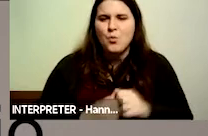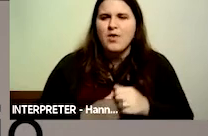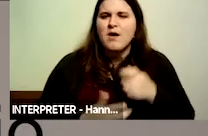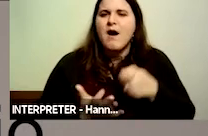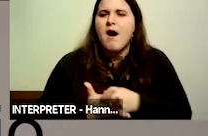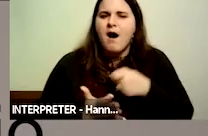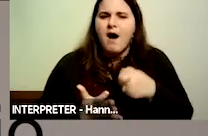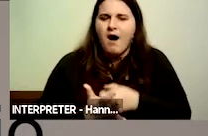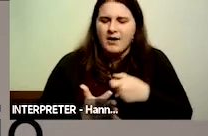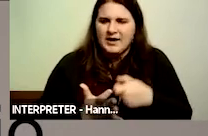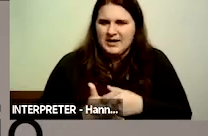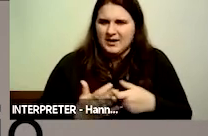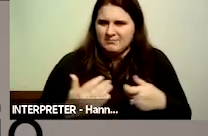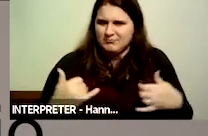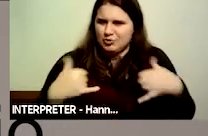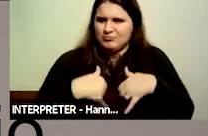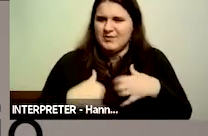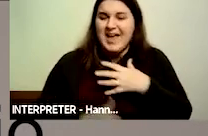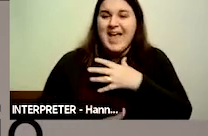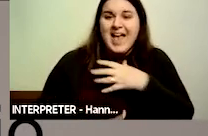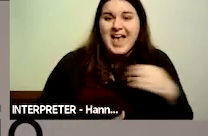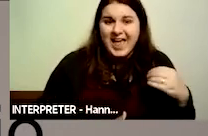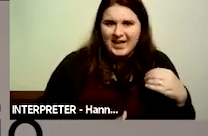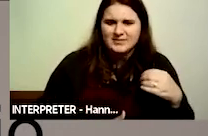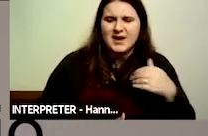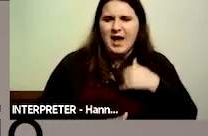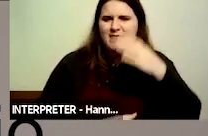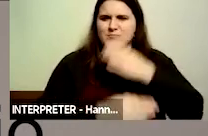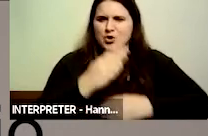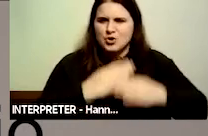Ben Woelk: So he's in a martial out martial arts outfit and he has a tiger bell on.